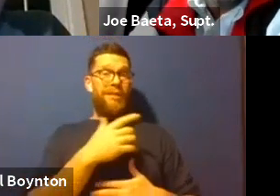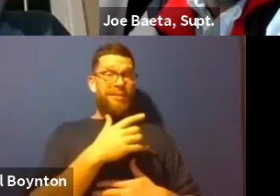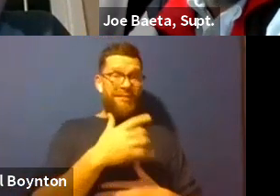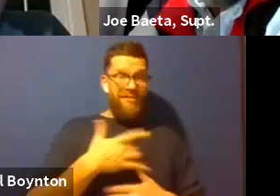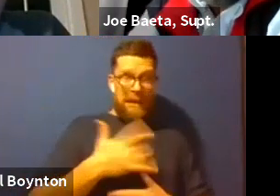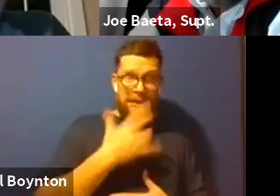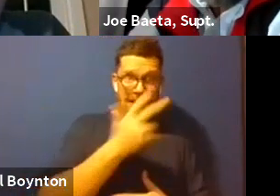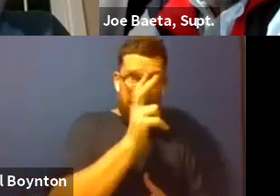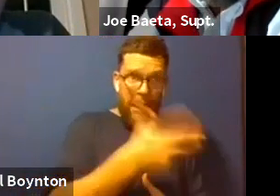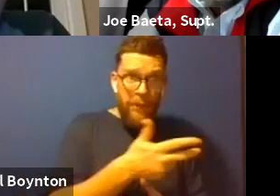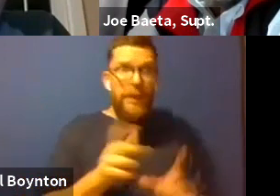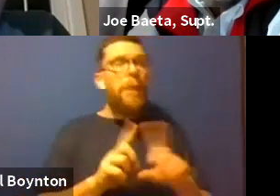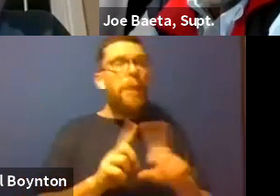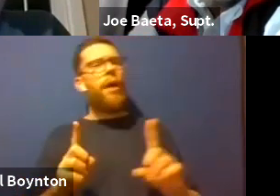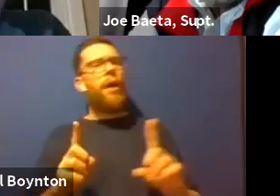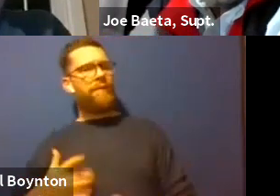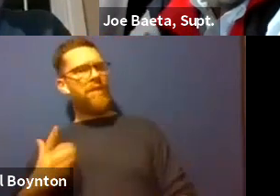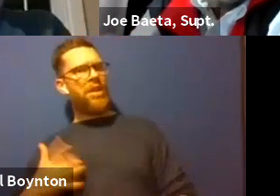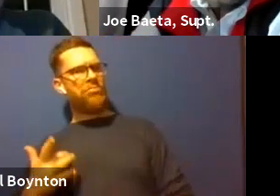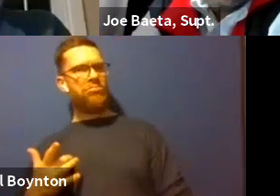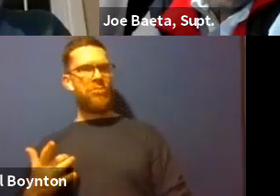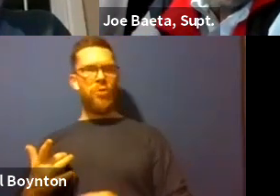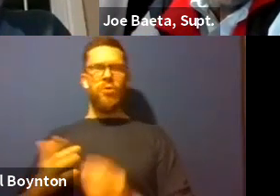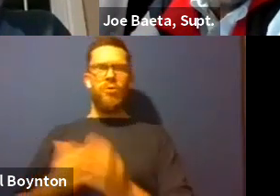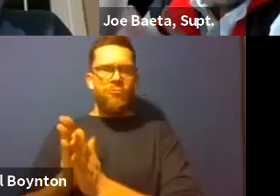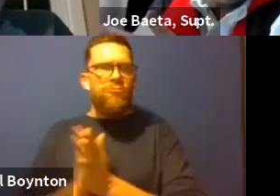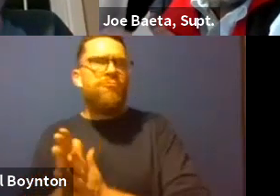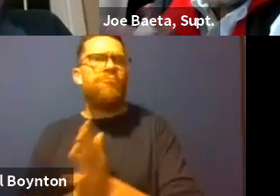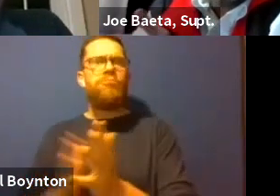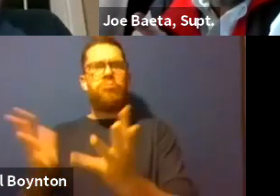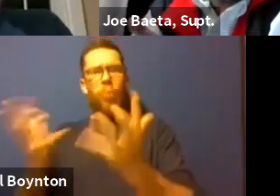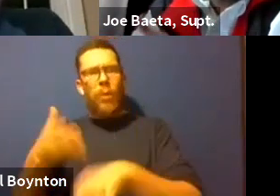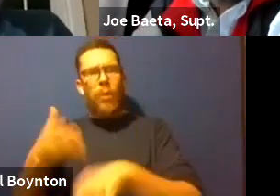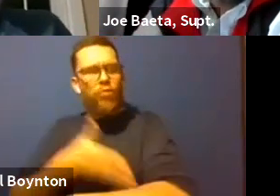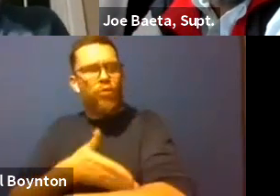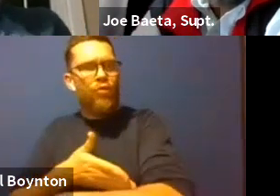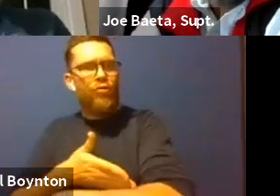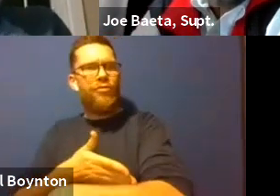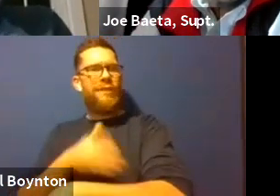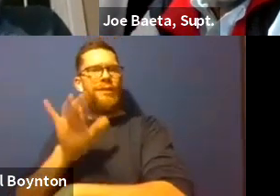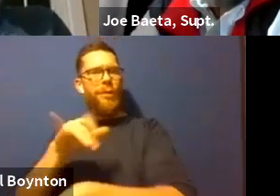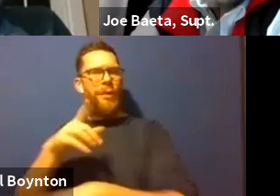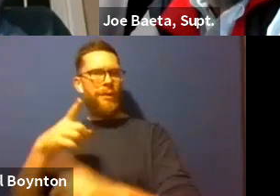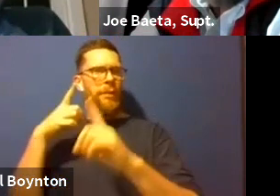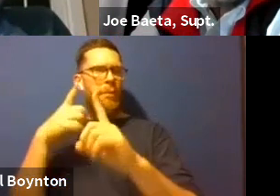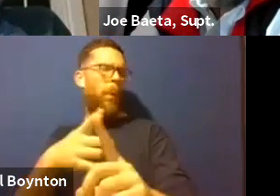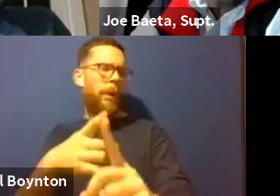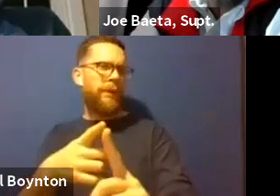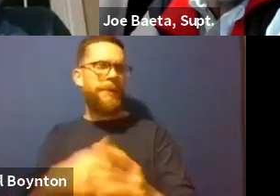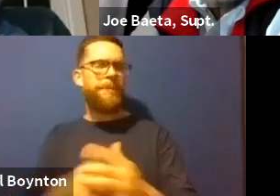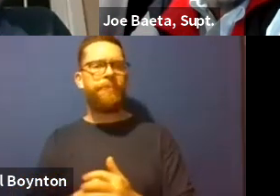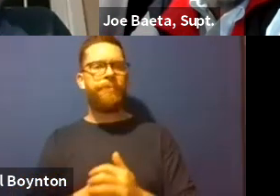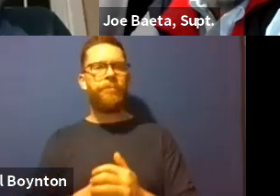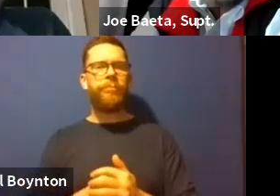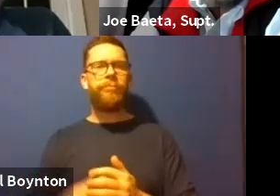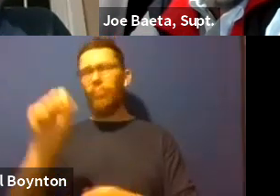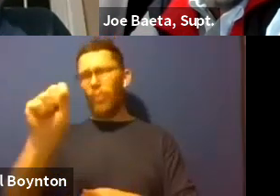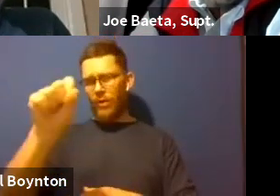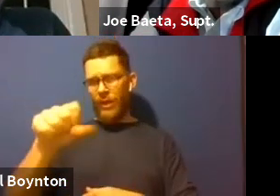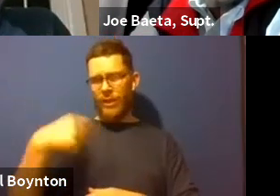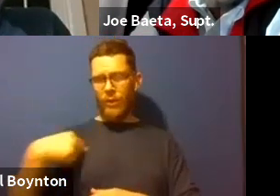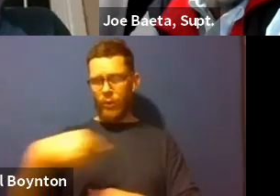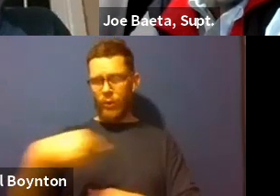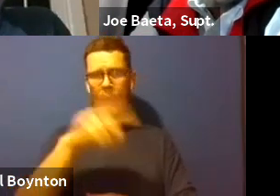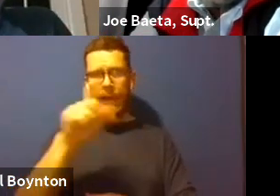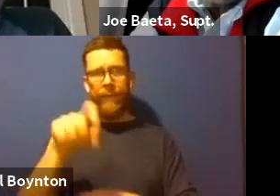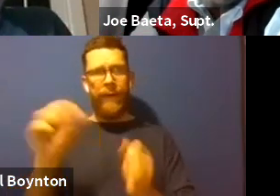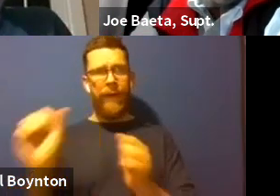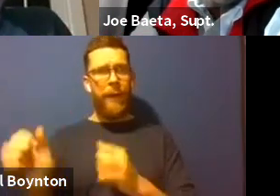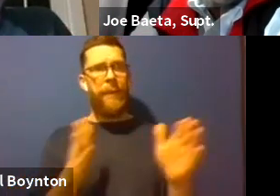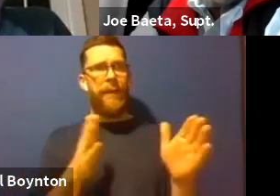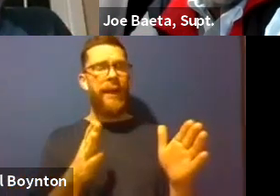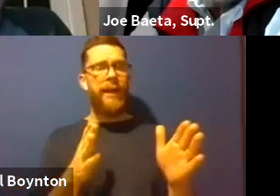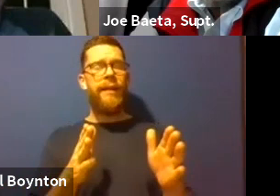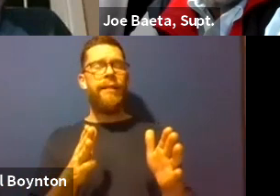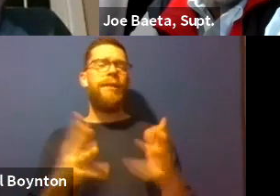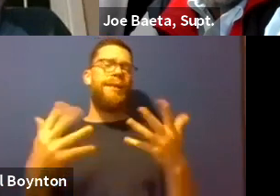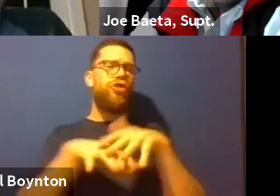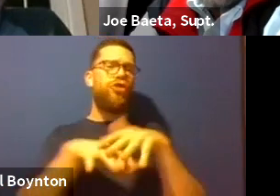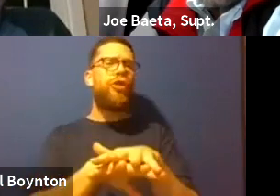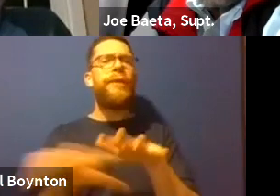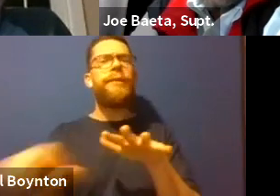Joe Baeta, Supt. : That makes you want to do and get better. And to me, that's what it's all about. As a superintendent. That's what I tried to do so. Yes, we definitely need a plan that integrates another digital learning specialist into the district.